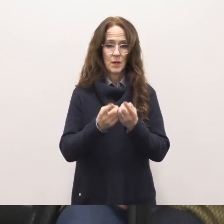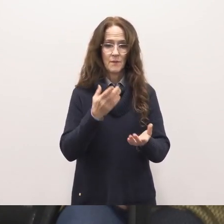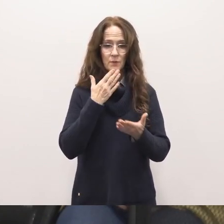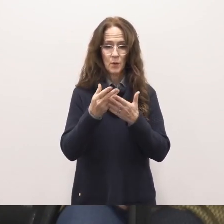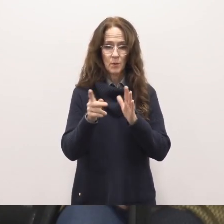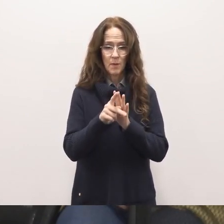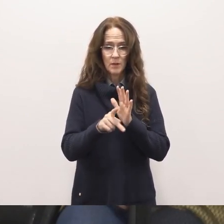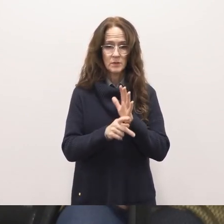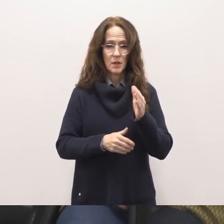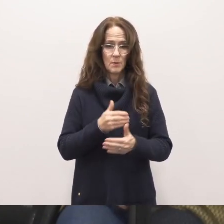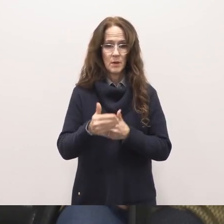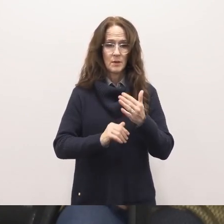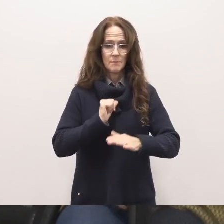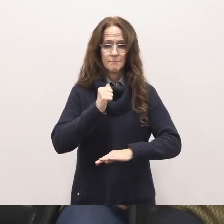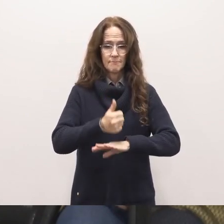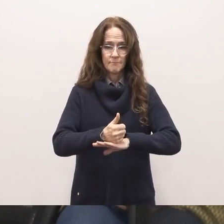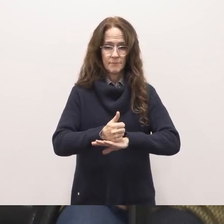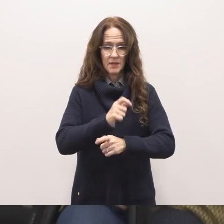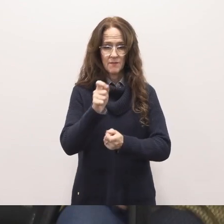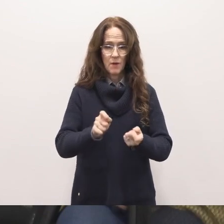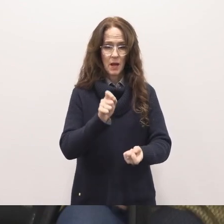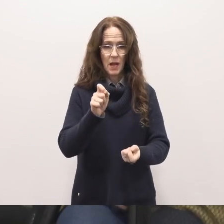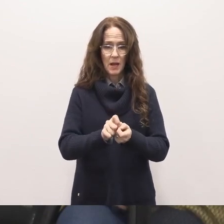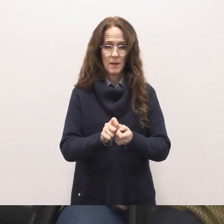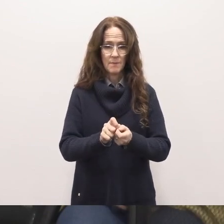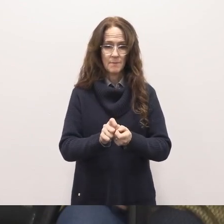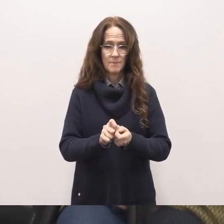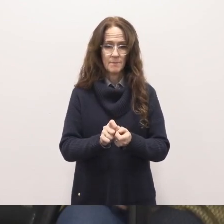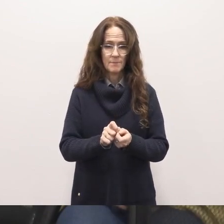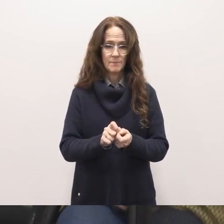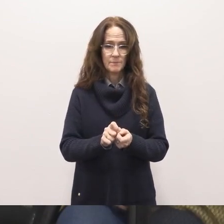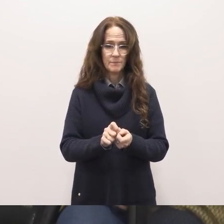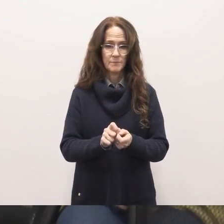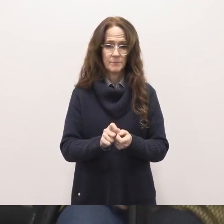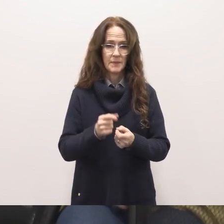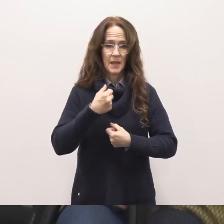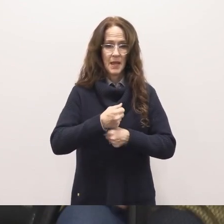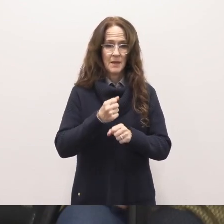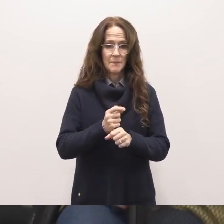and procedures in place for accuracy. And making sure that, you know,